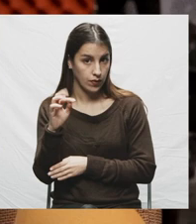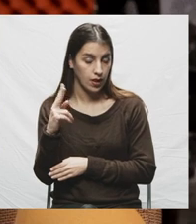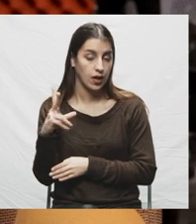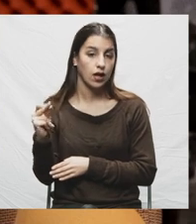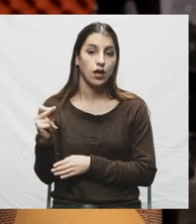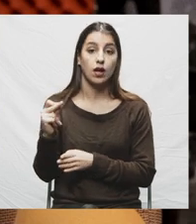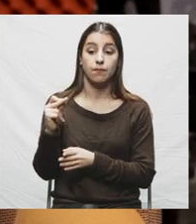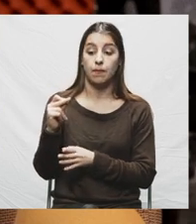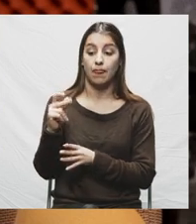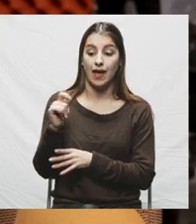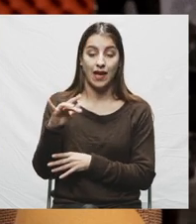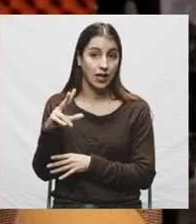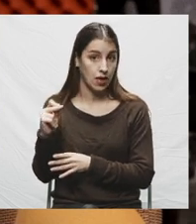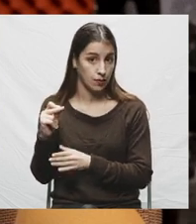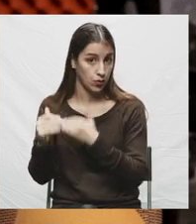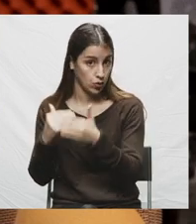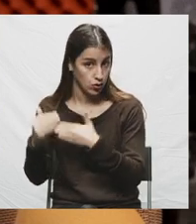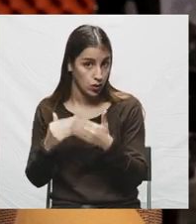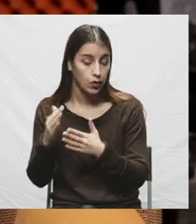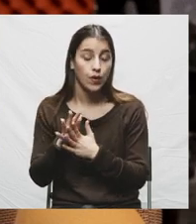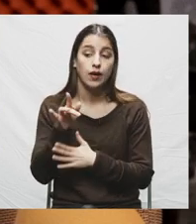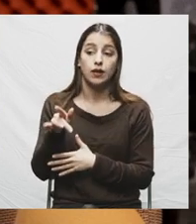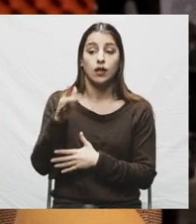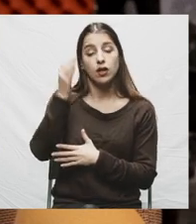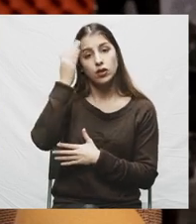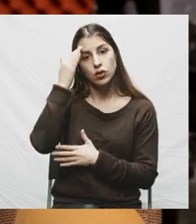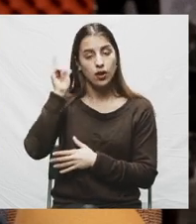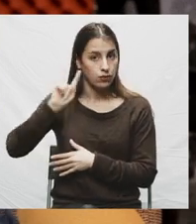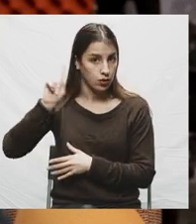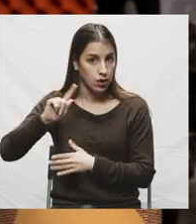Rui Silveira did EIRA production, he felt important to